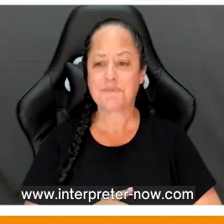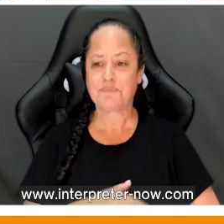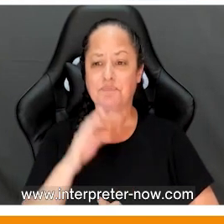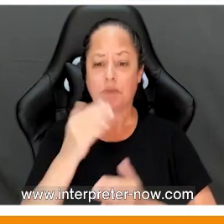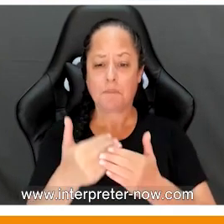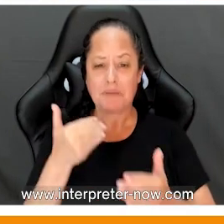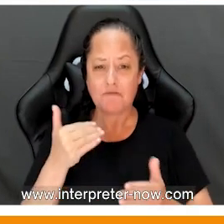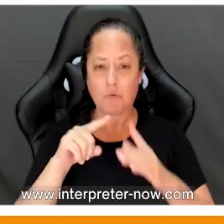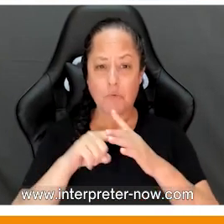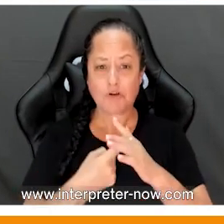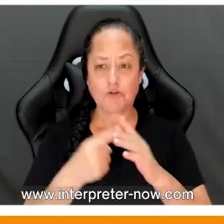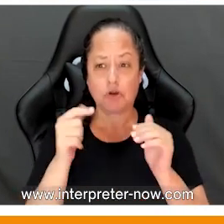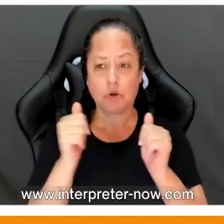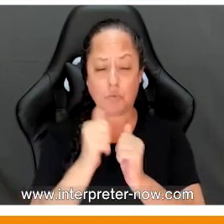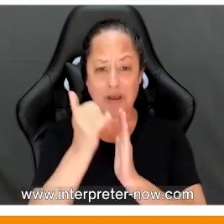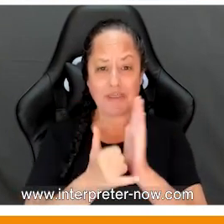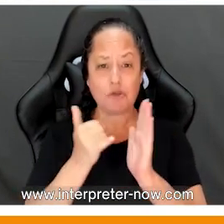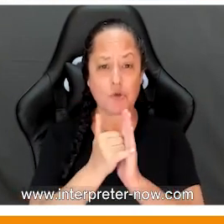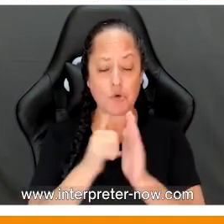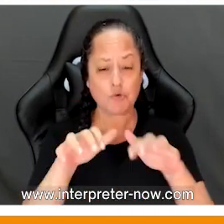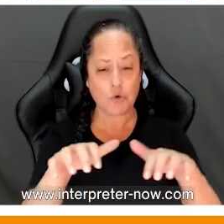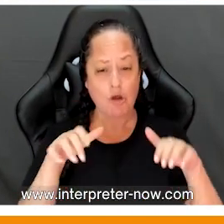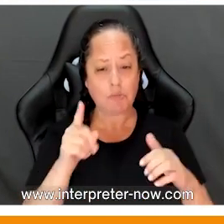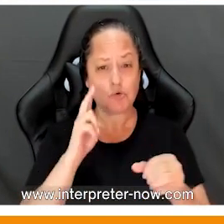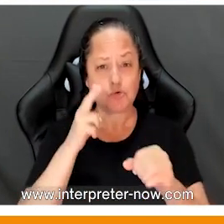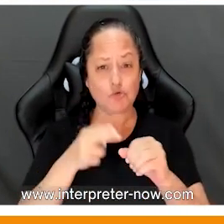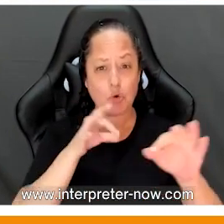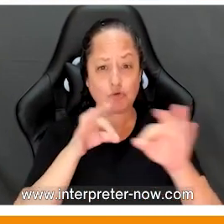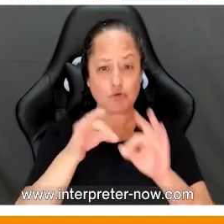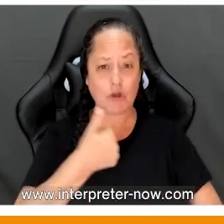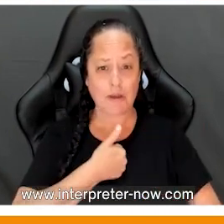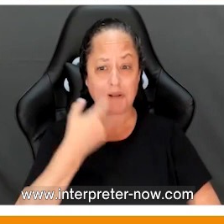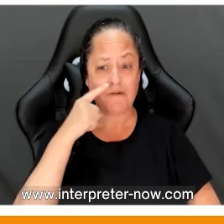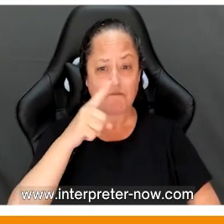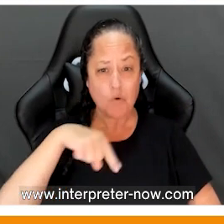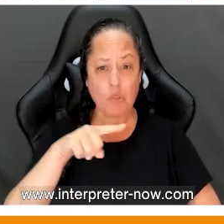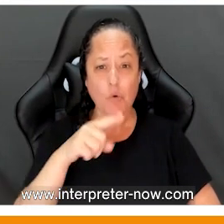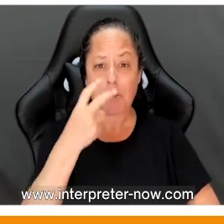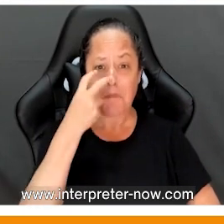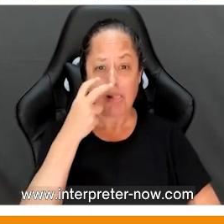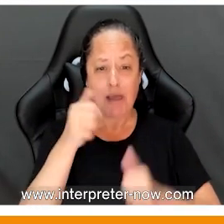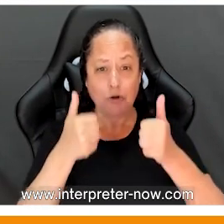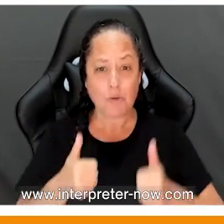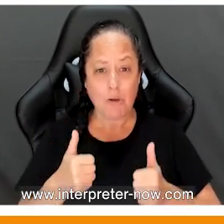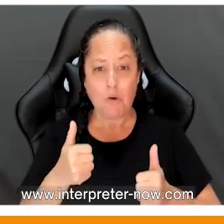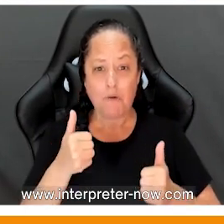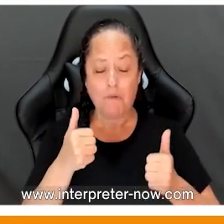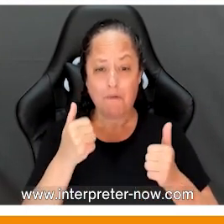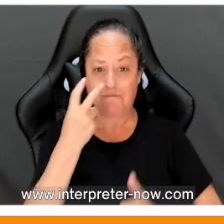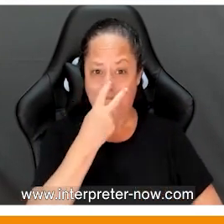So before we jump in, for our YouTube audience, will you just join me in describing ourselves for anyone who is blind or low-vision.